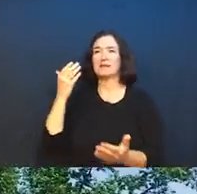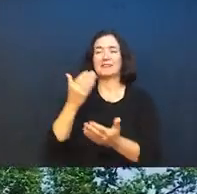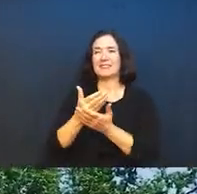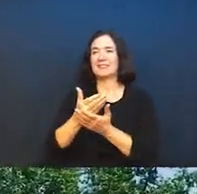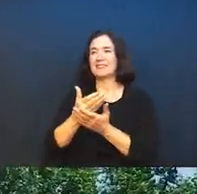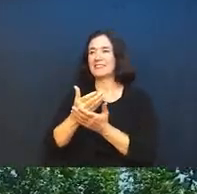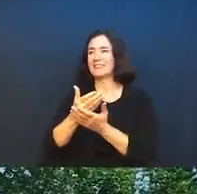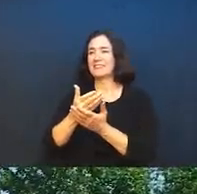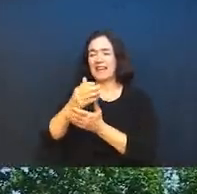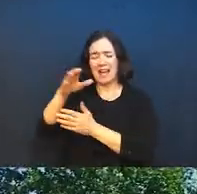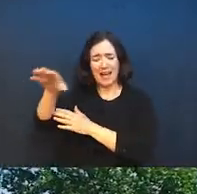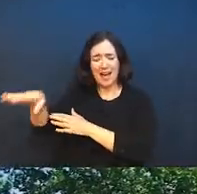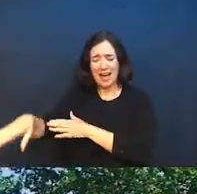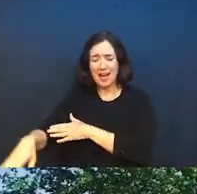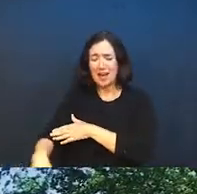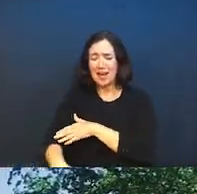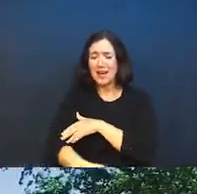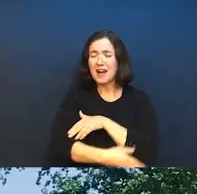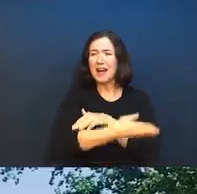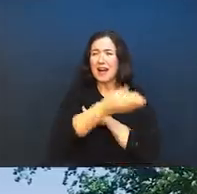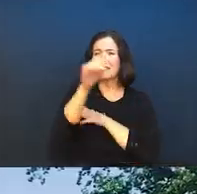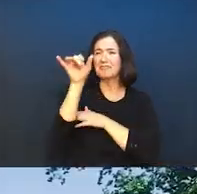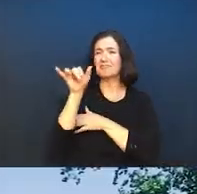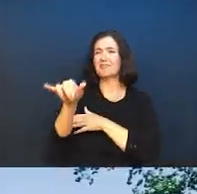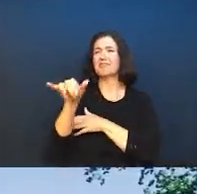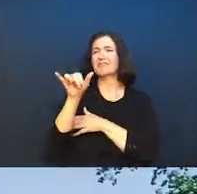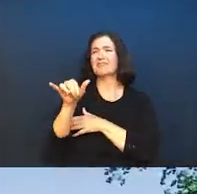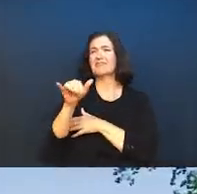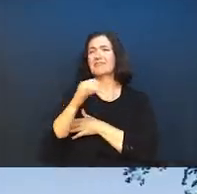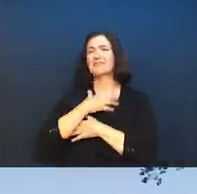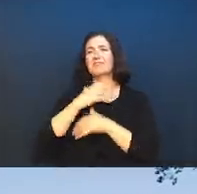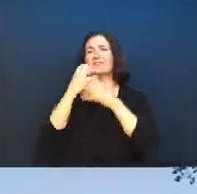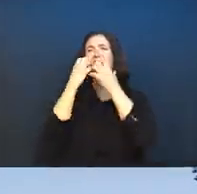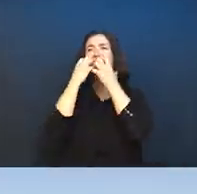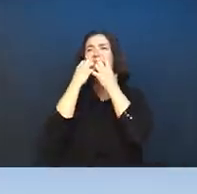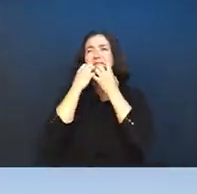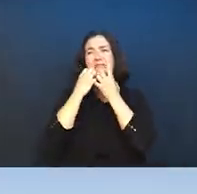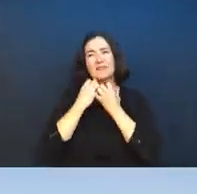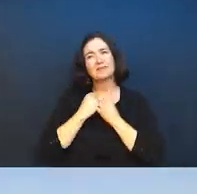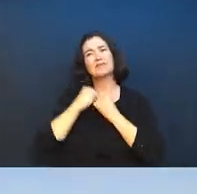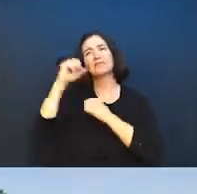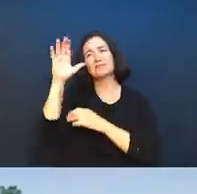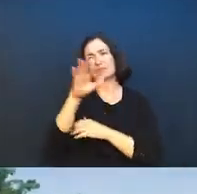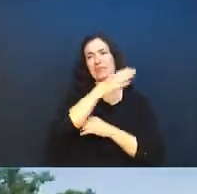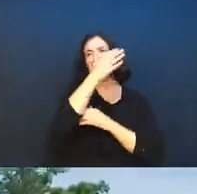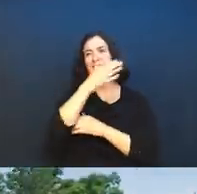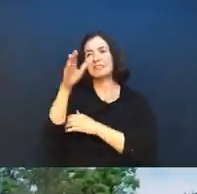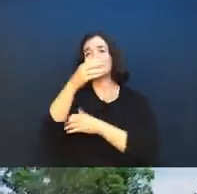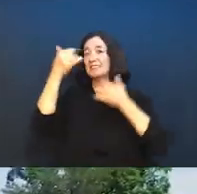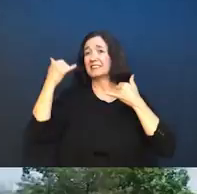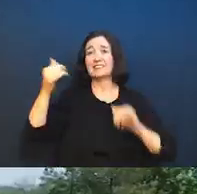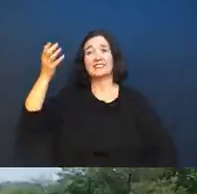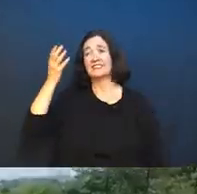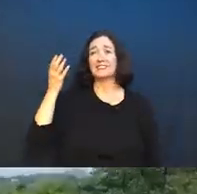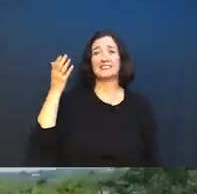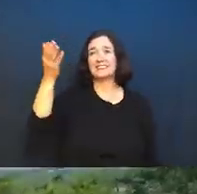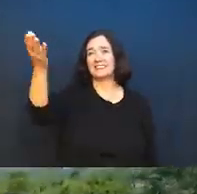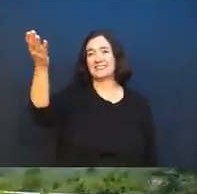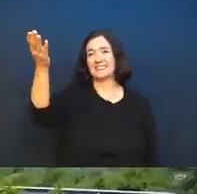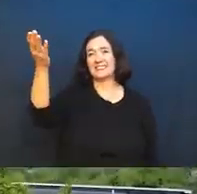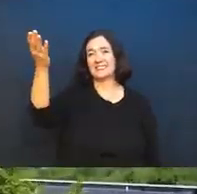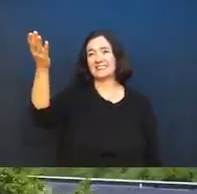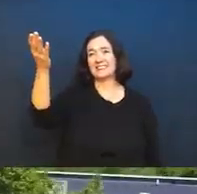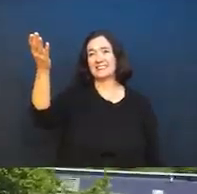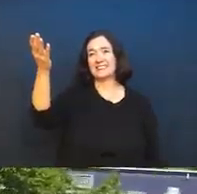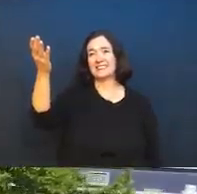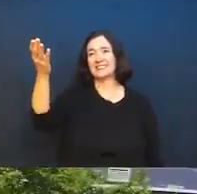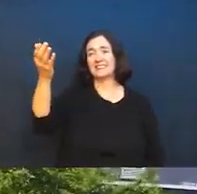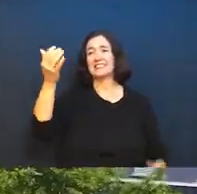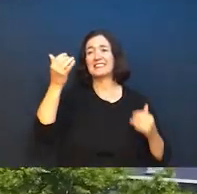Gave proof through the night that our flag was still there.